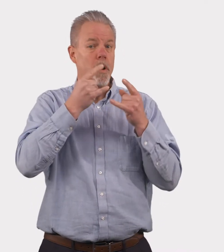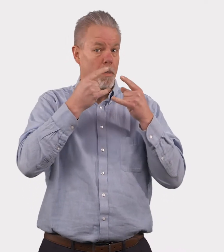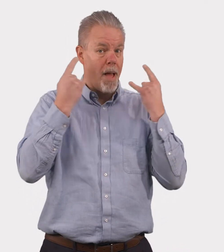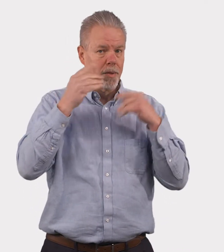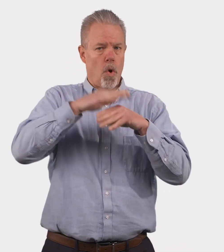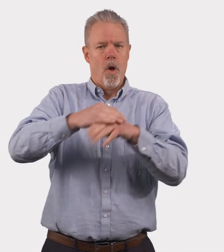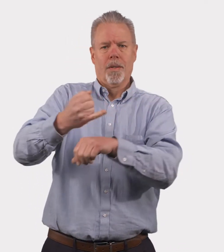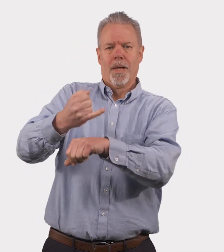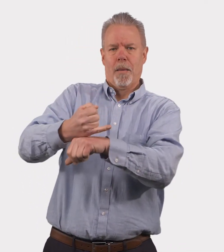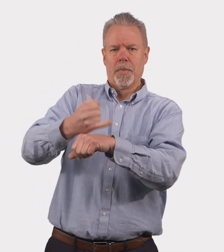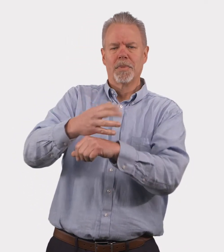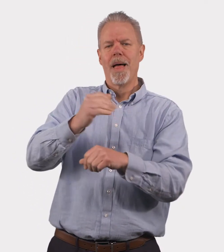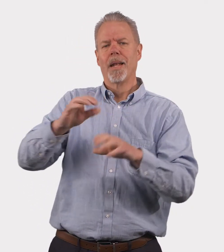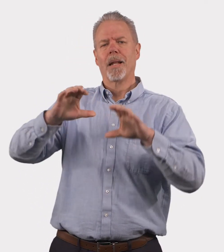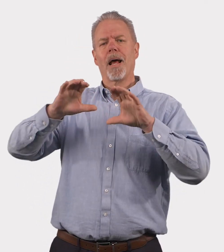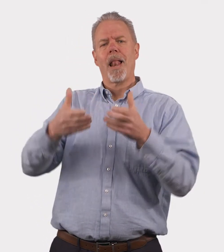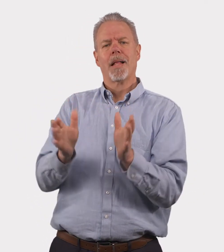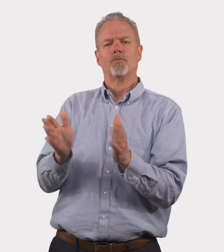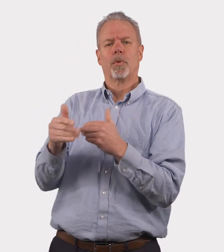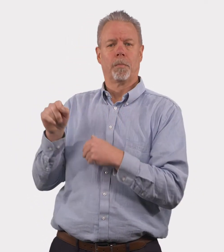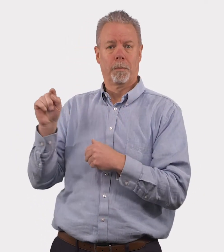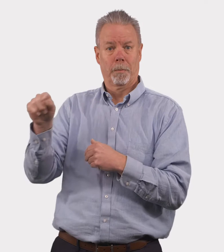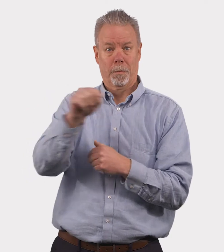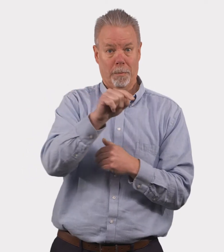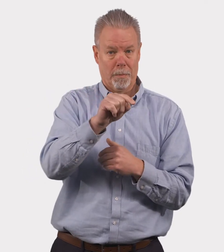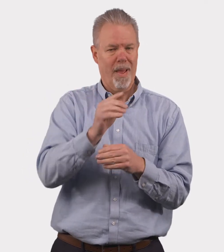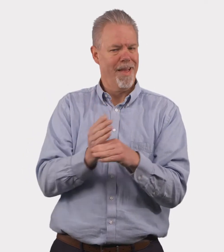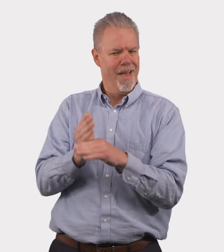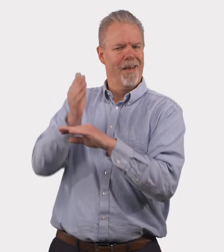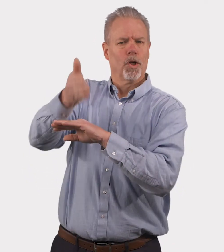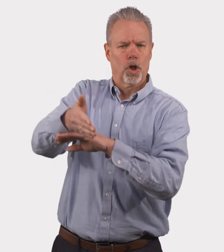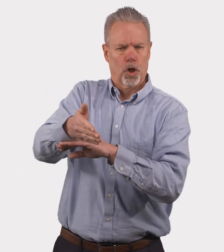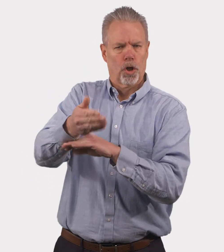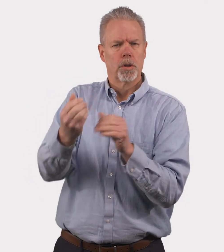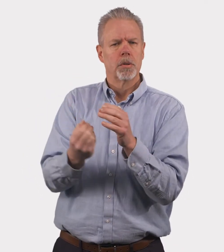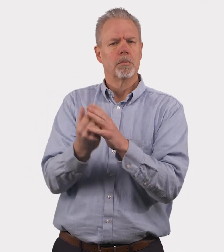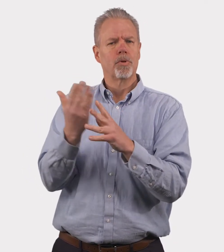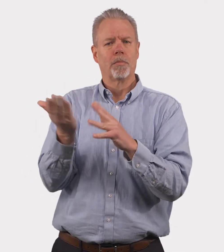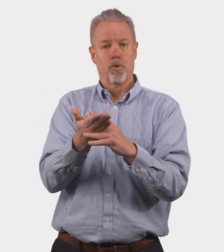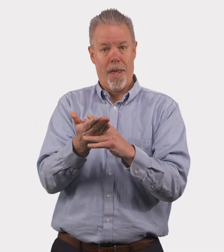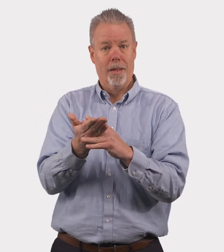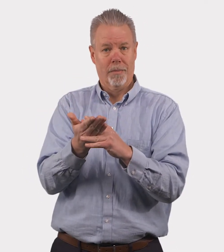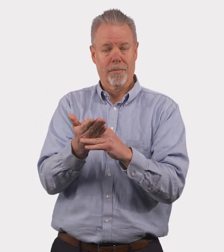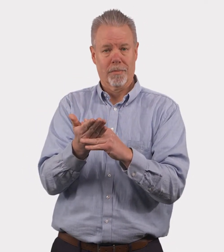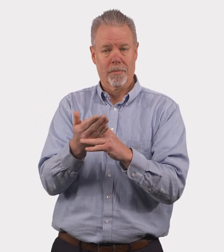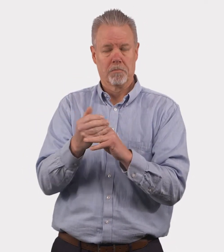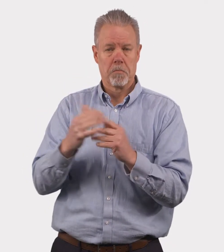We plan to modify the indoor masking requirement on campus and in classrooms